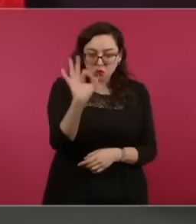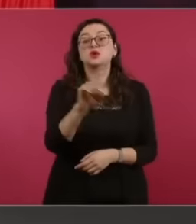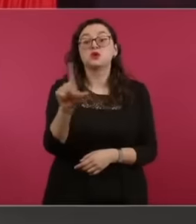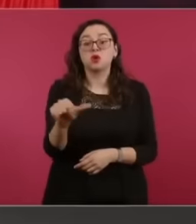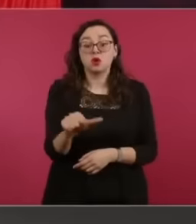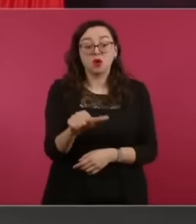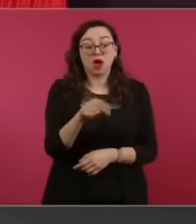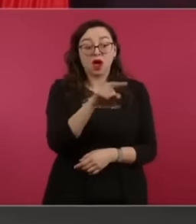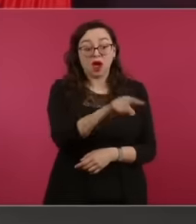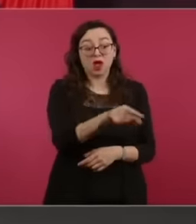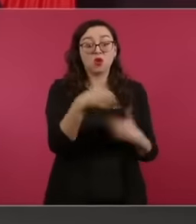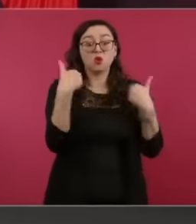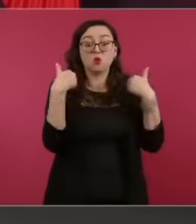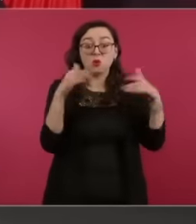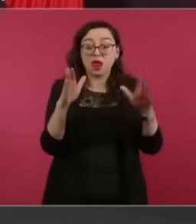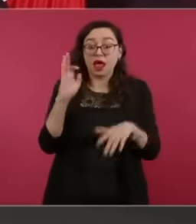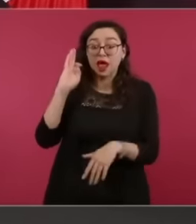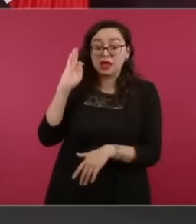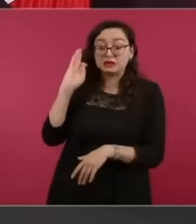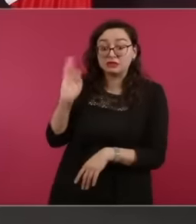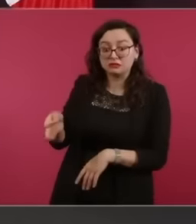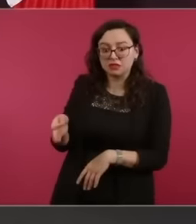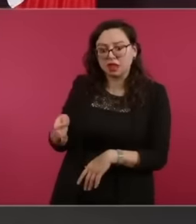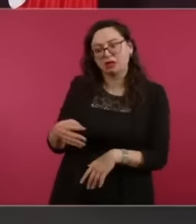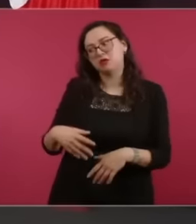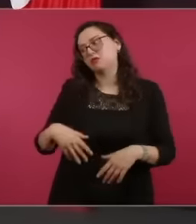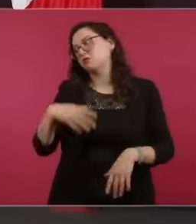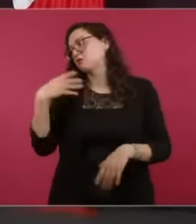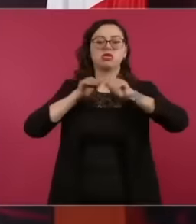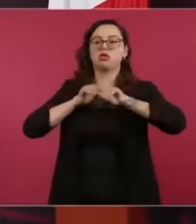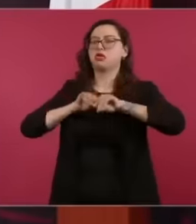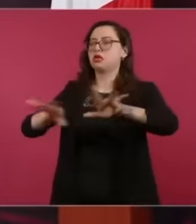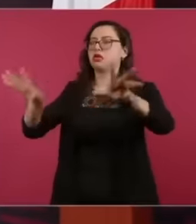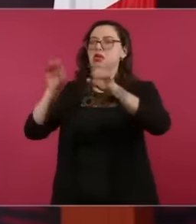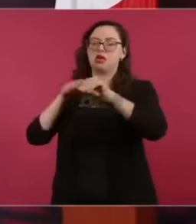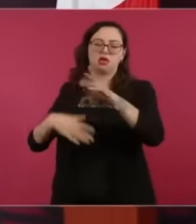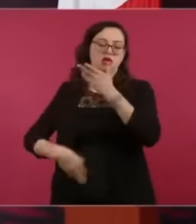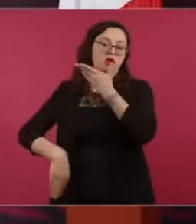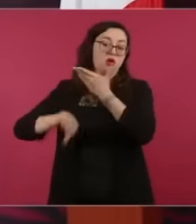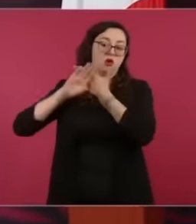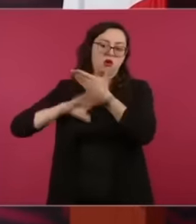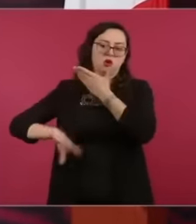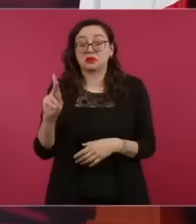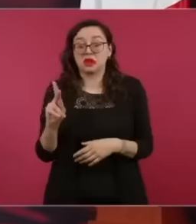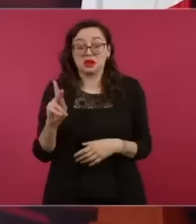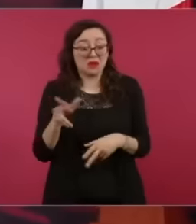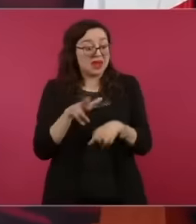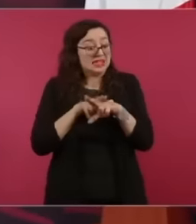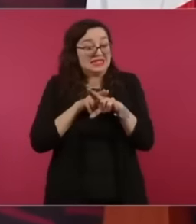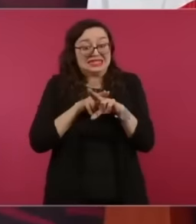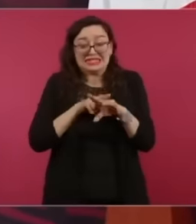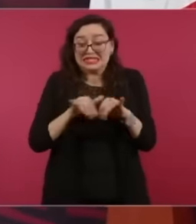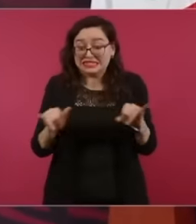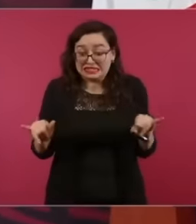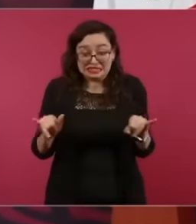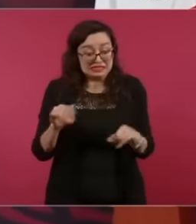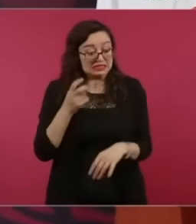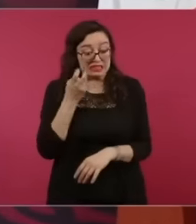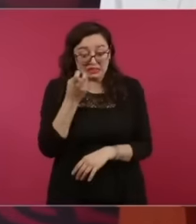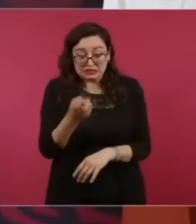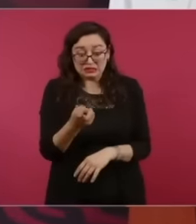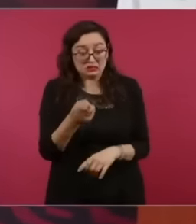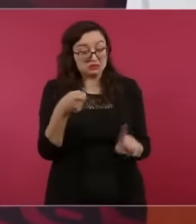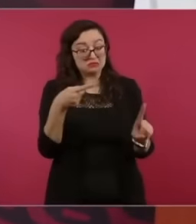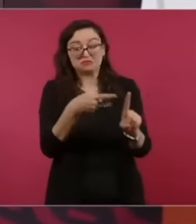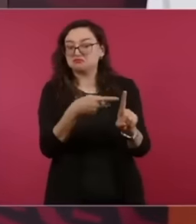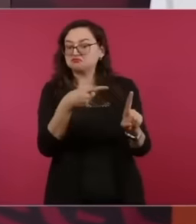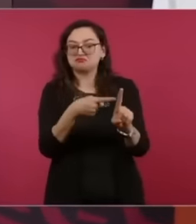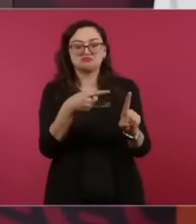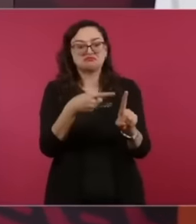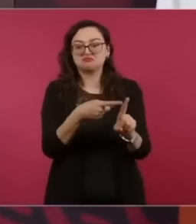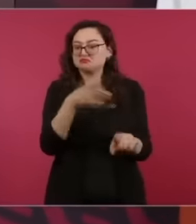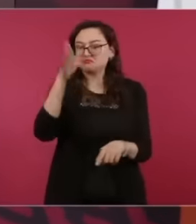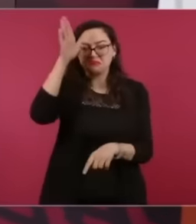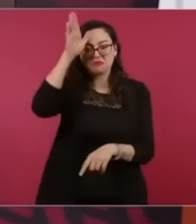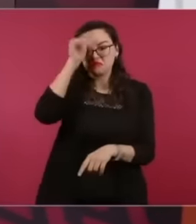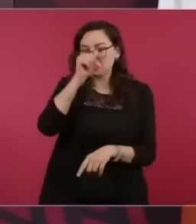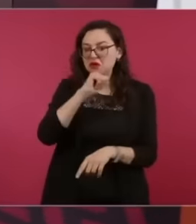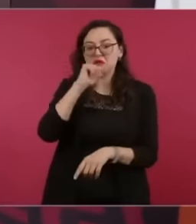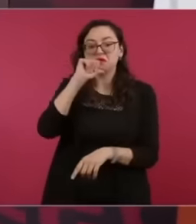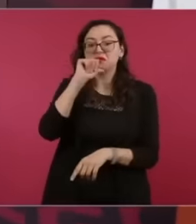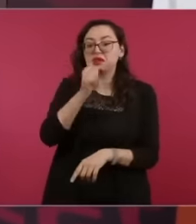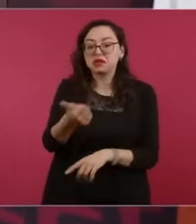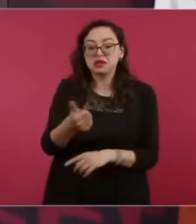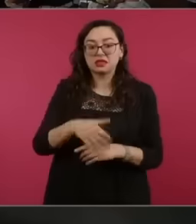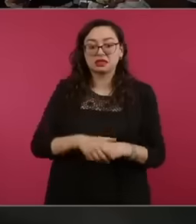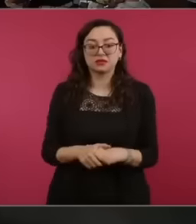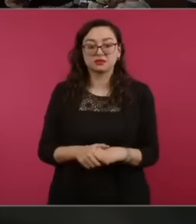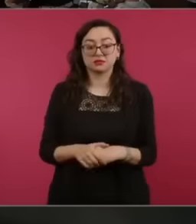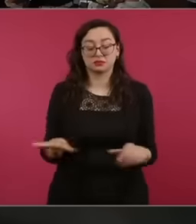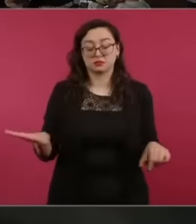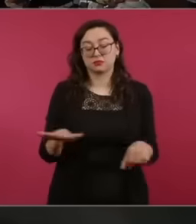could imagine anything. But it would generate doubts for him, but for my